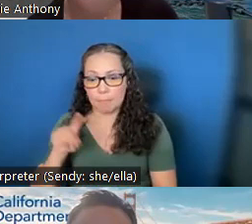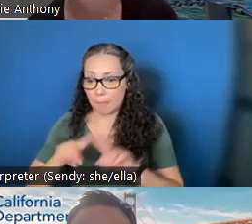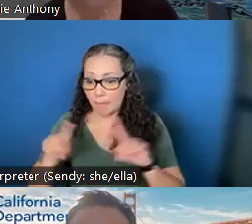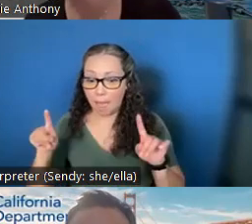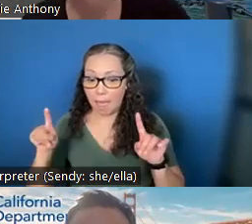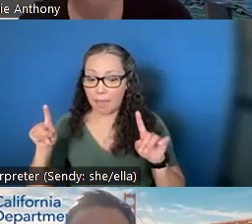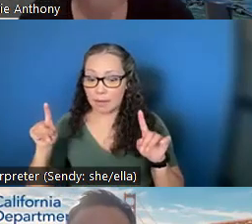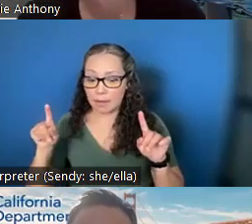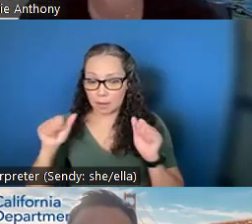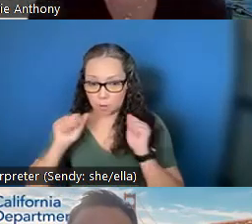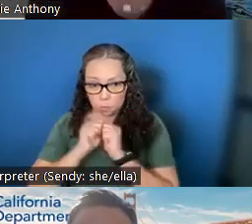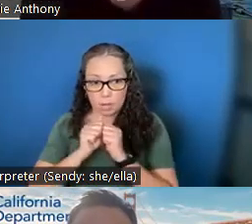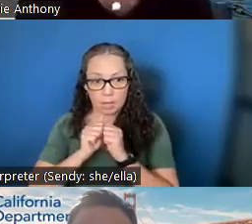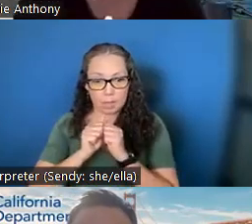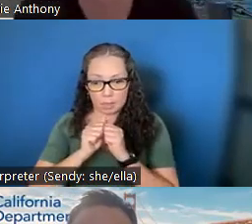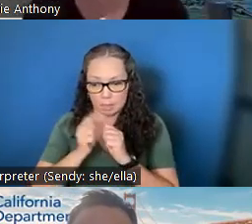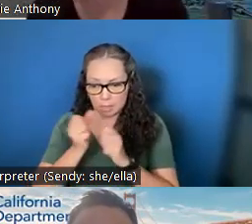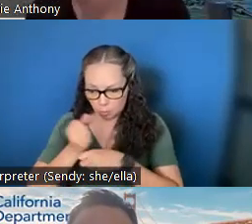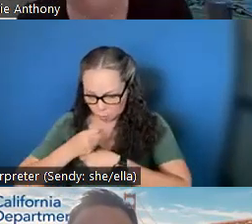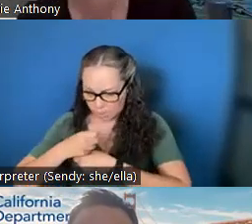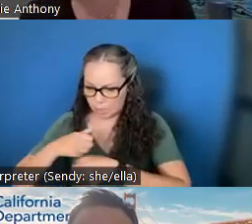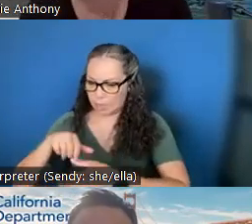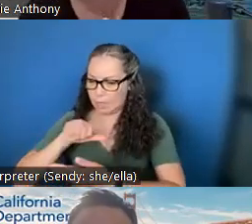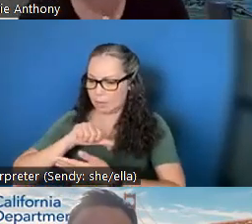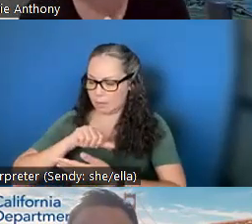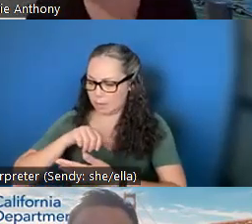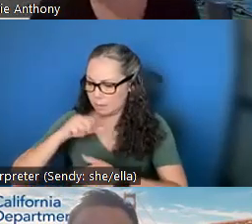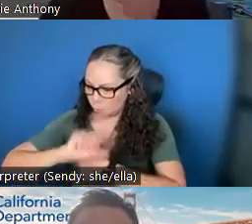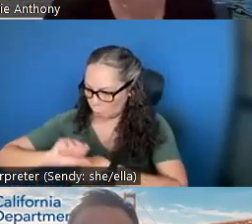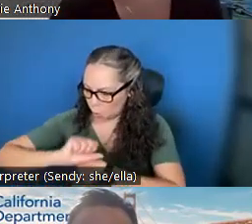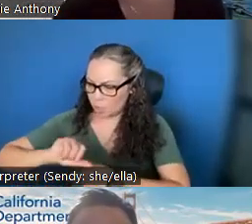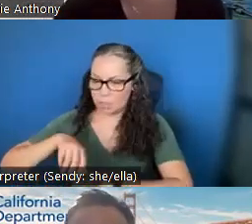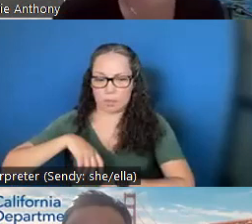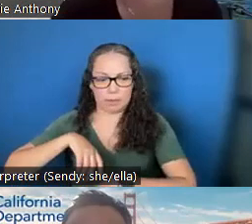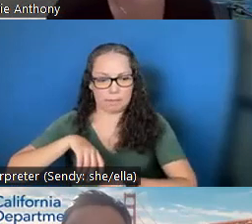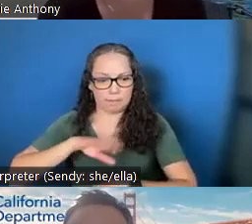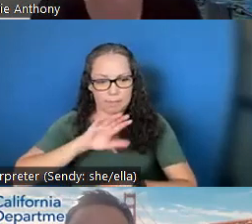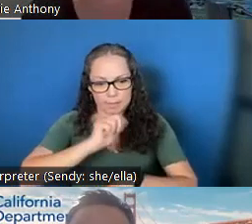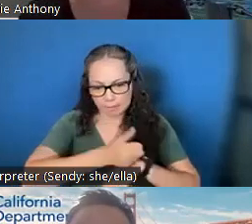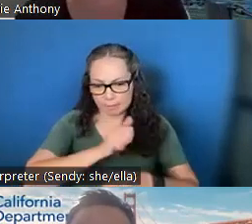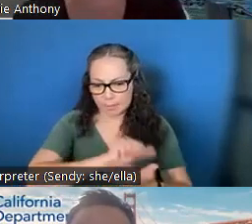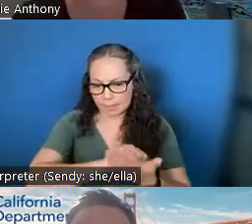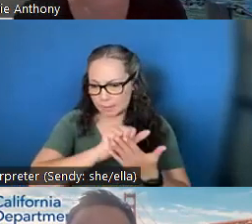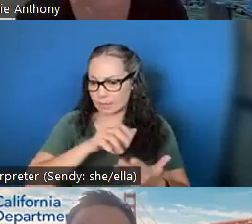uh driving agendas creating um you know work and you know assembling strategy we do see that as a